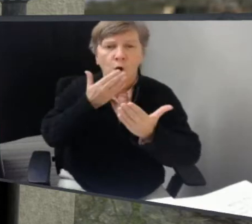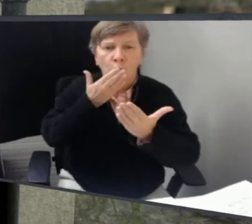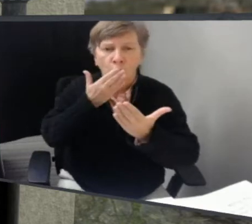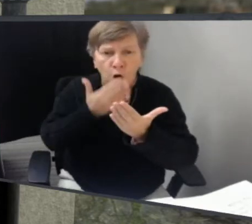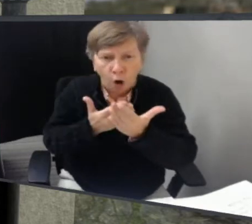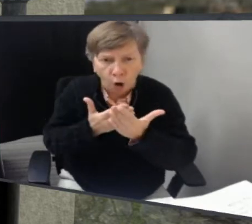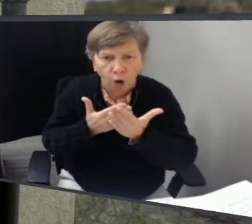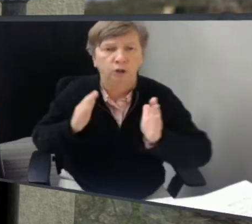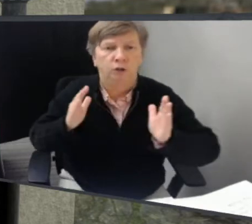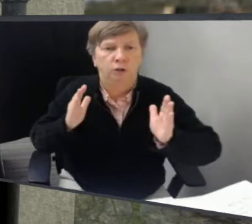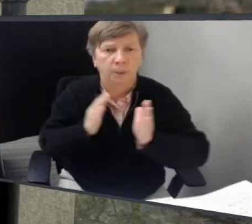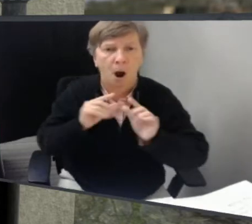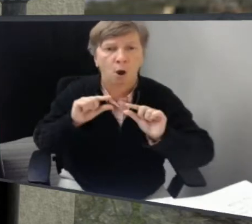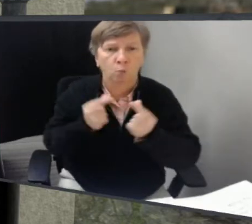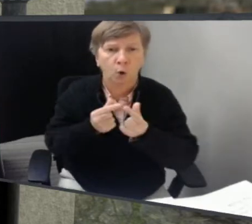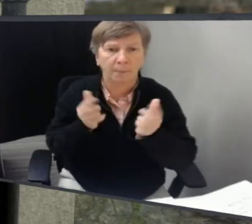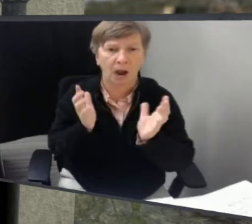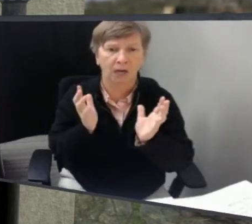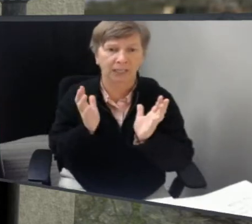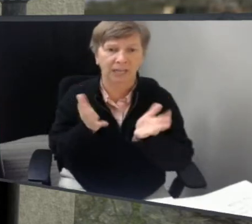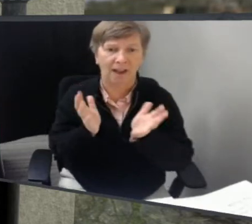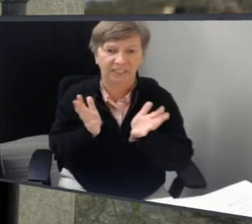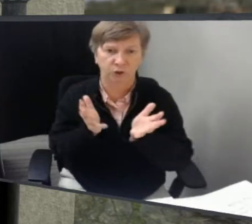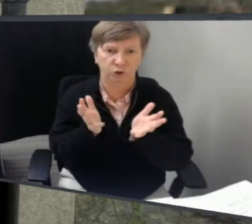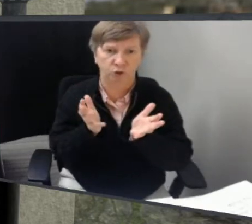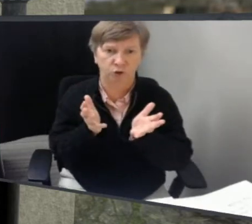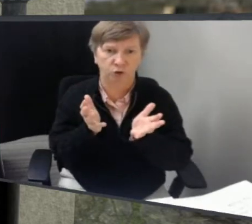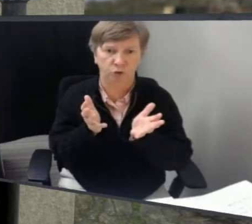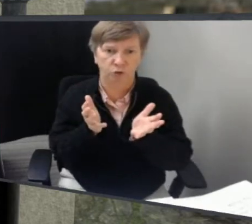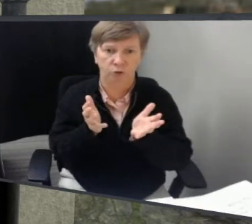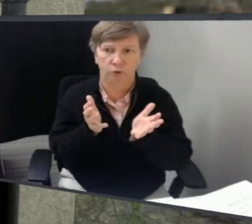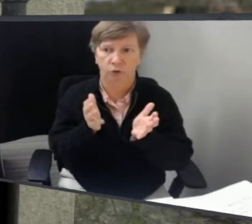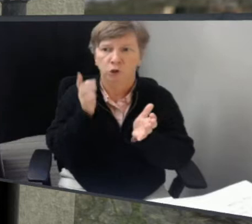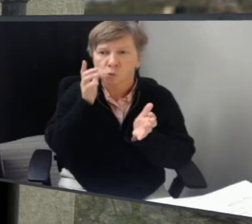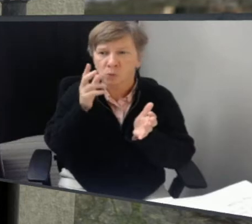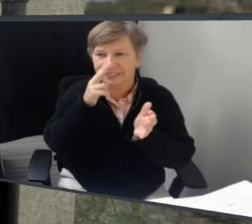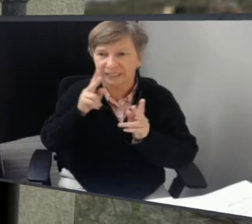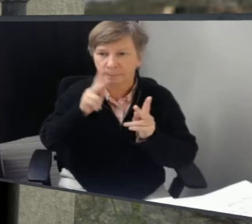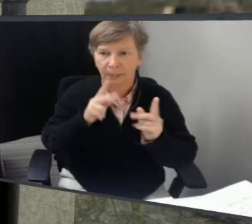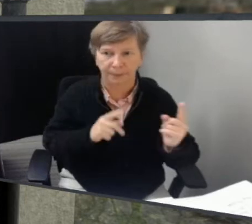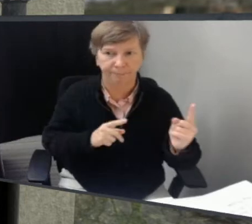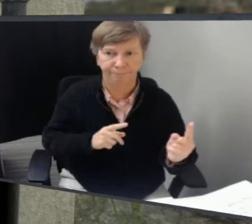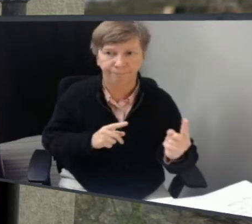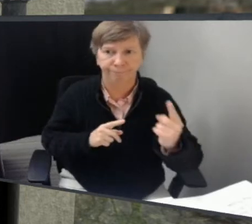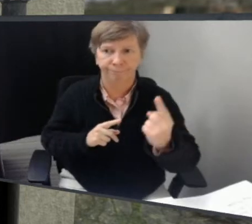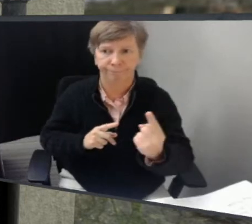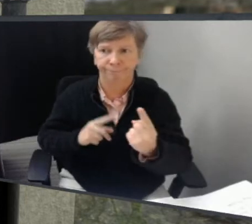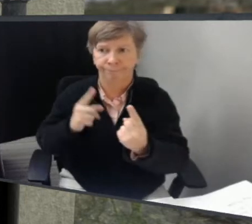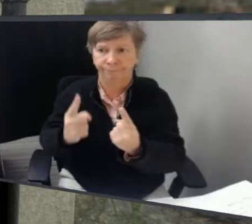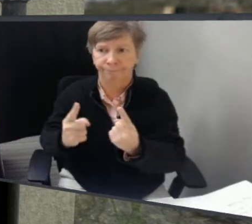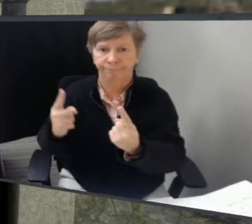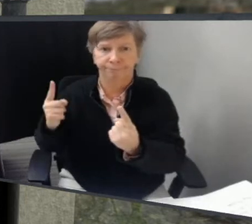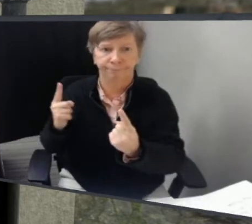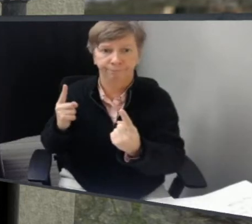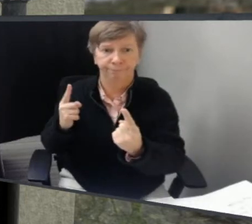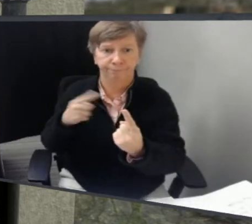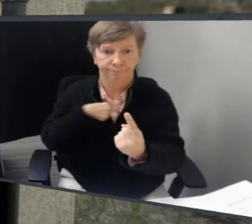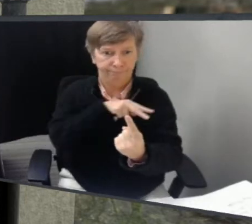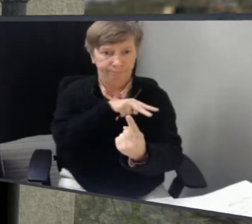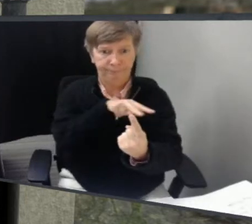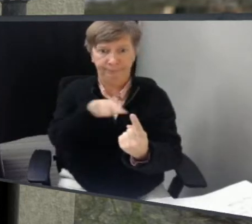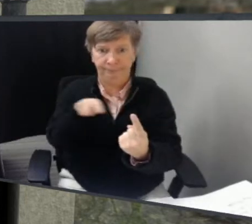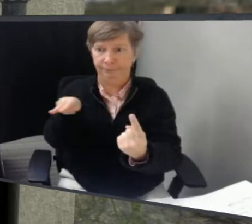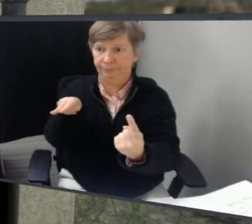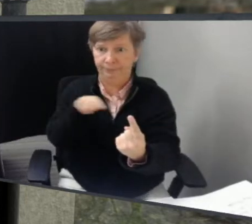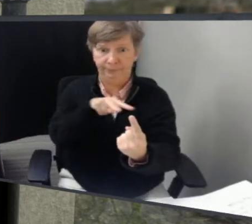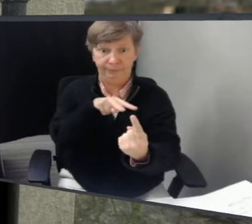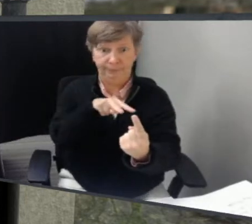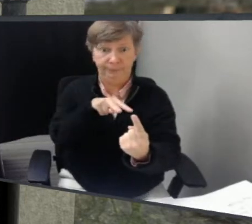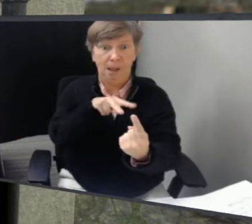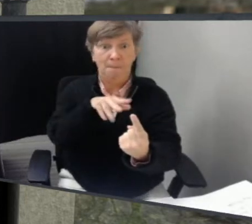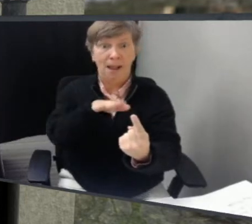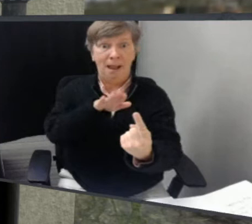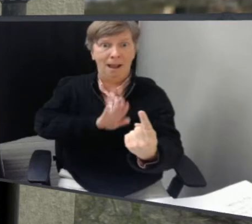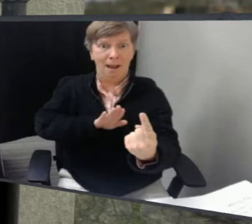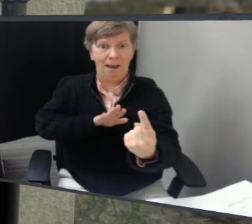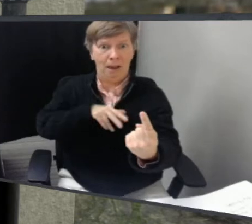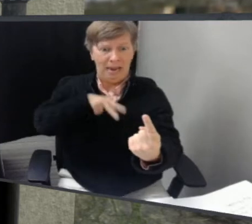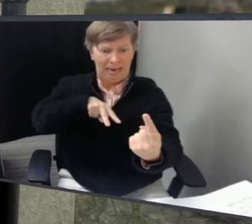the best picture of a good small group chat. You'll see people moving around in the space, and looking